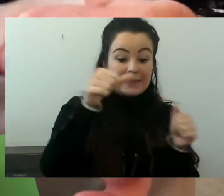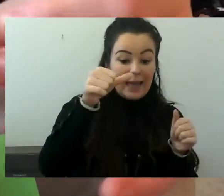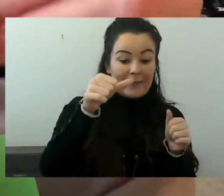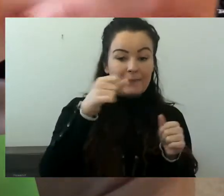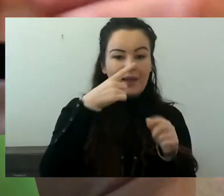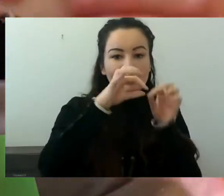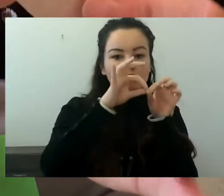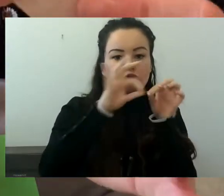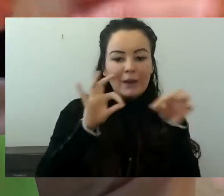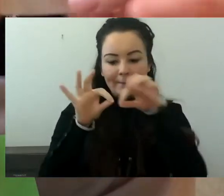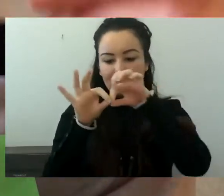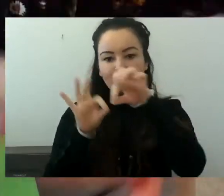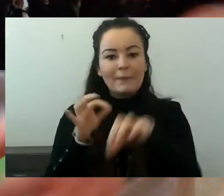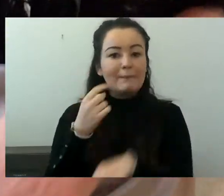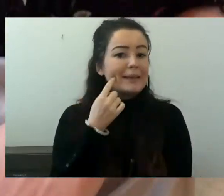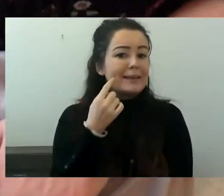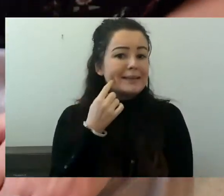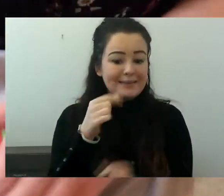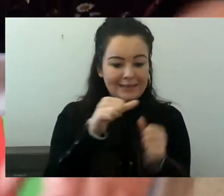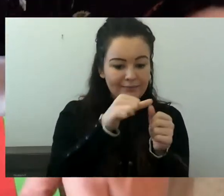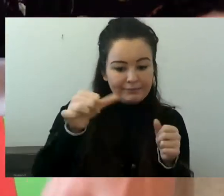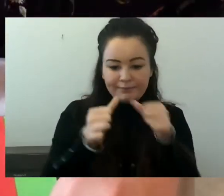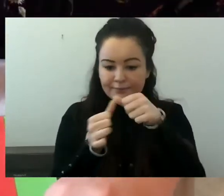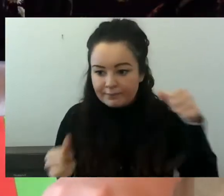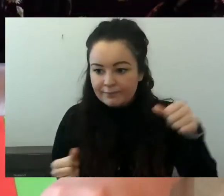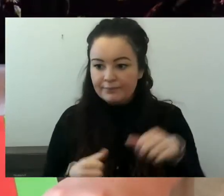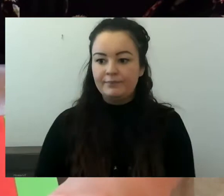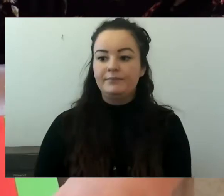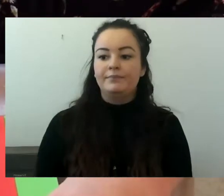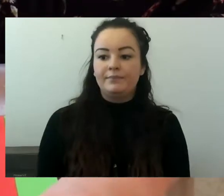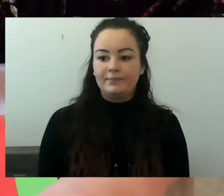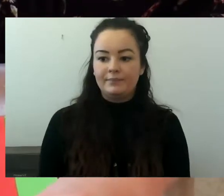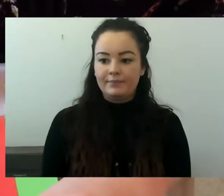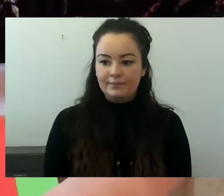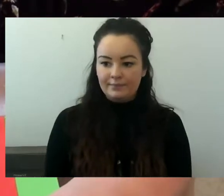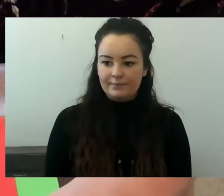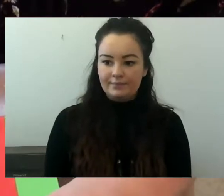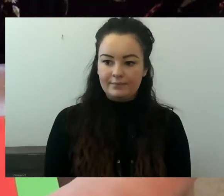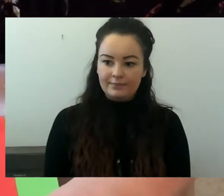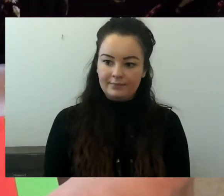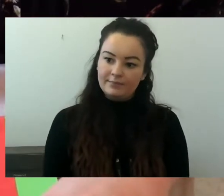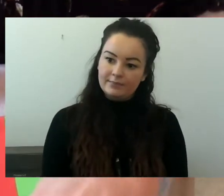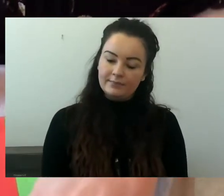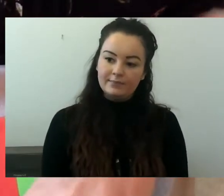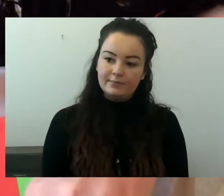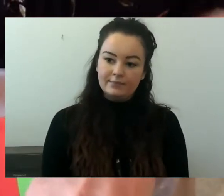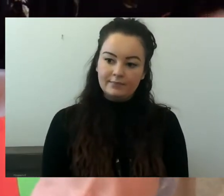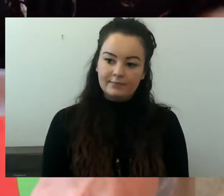you can just rip it with our hands really easily and I'm just going to put some pieces